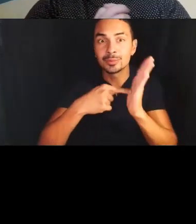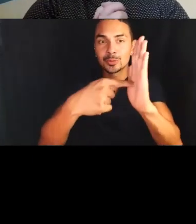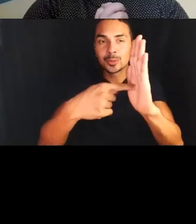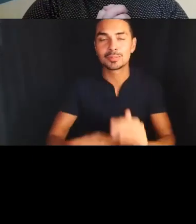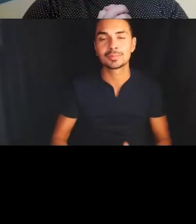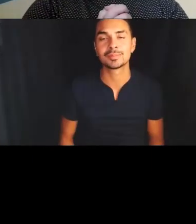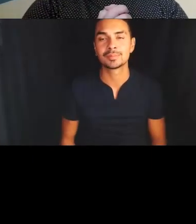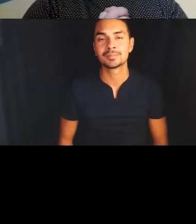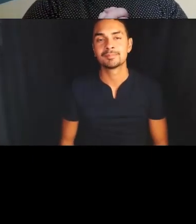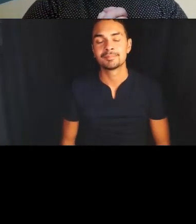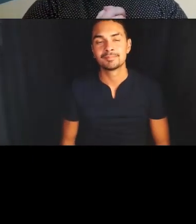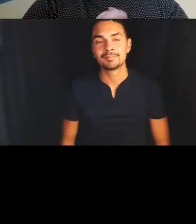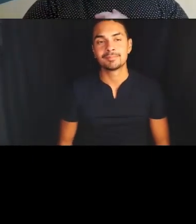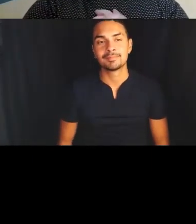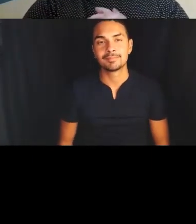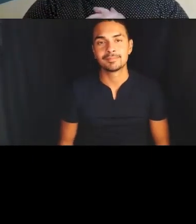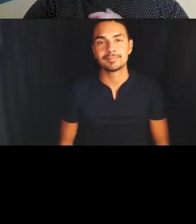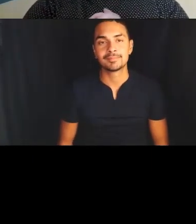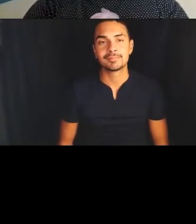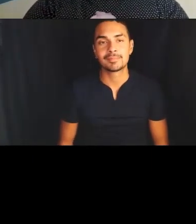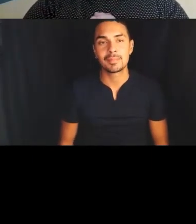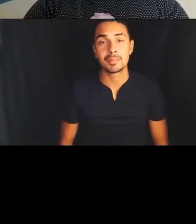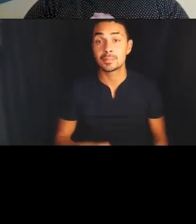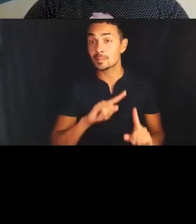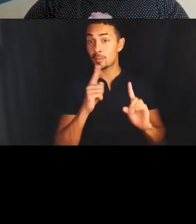So first, you know, another quote